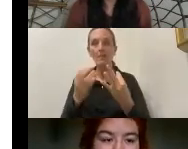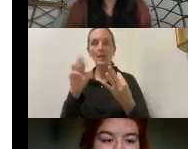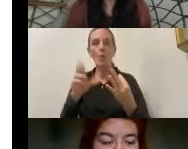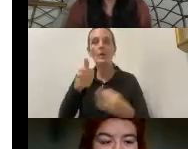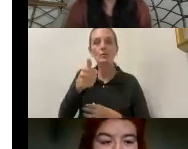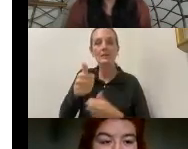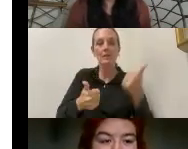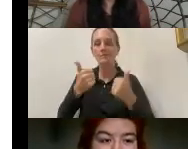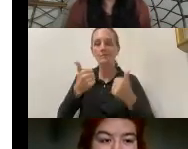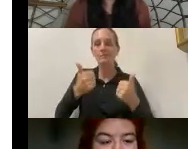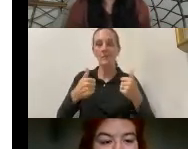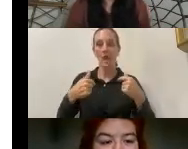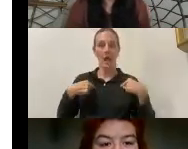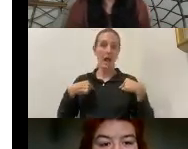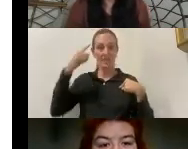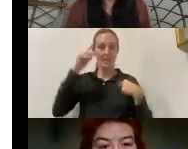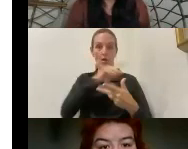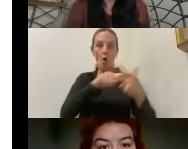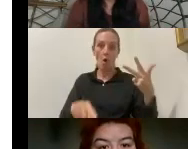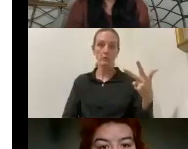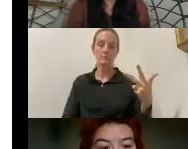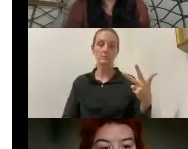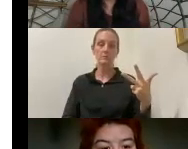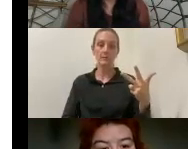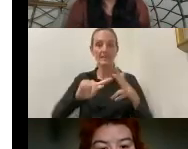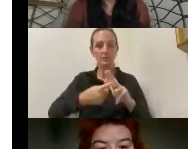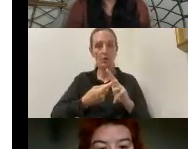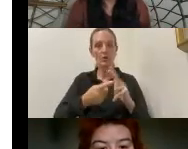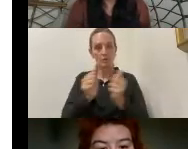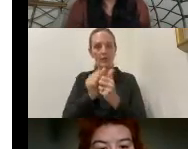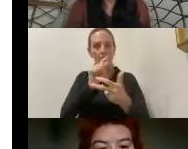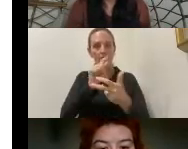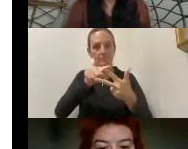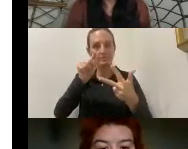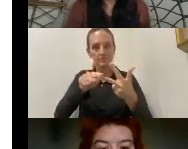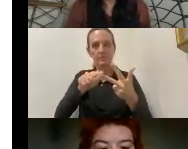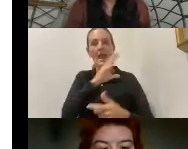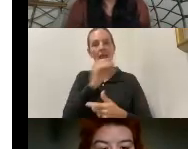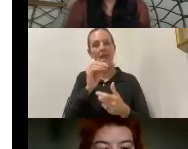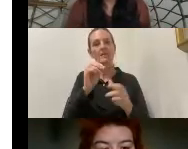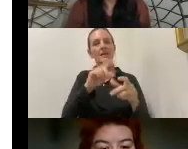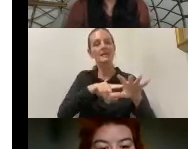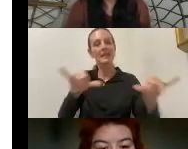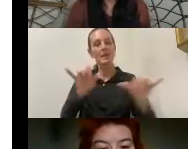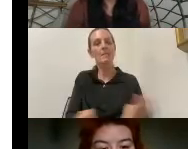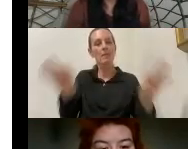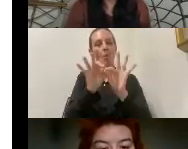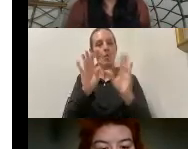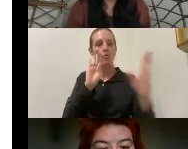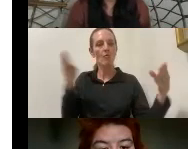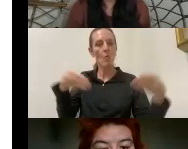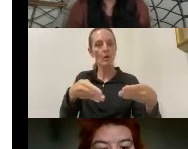I think it's all of the above, but I think it is important to focus and begin with yourself,